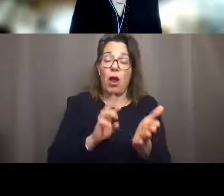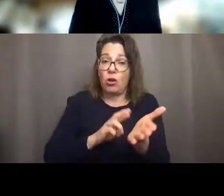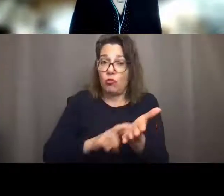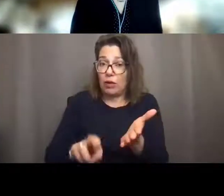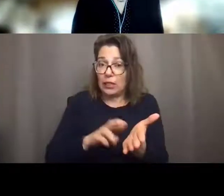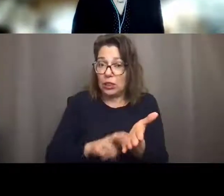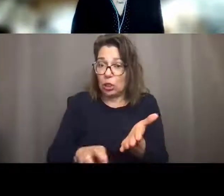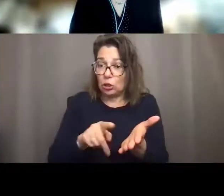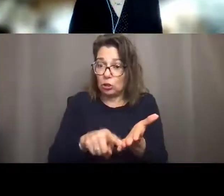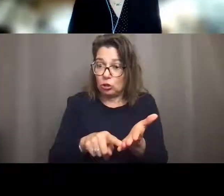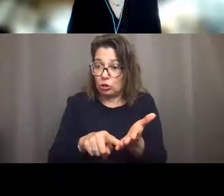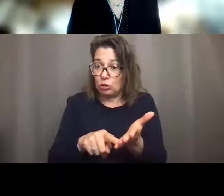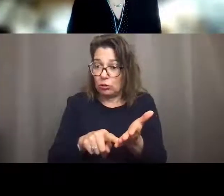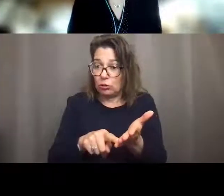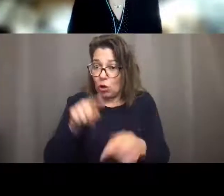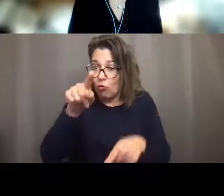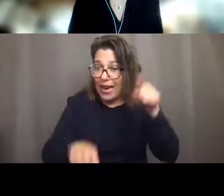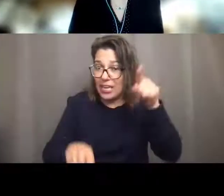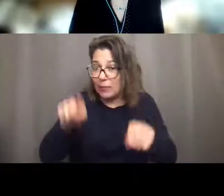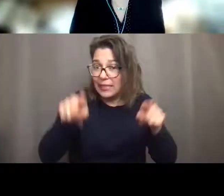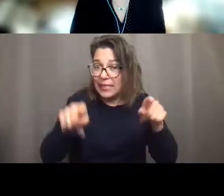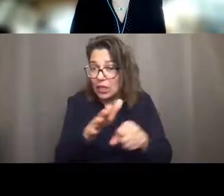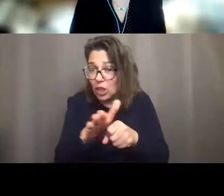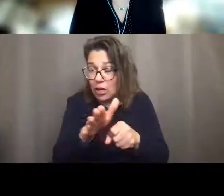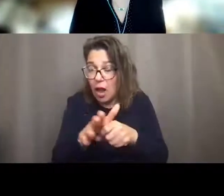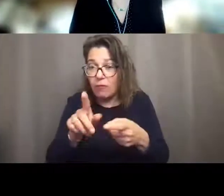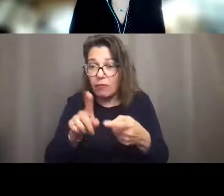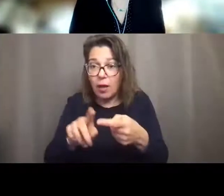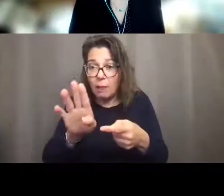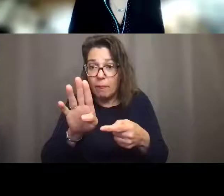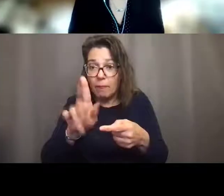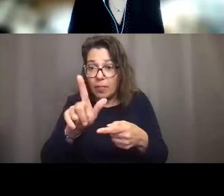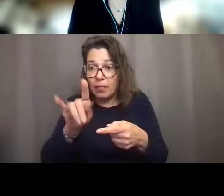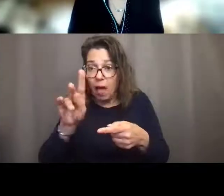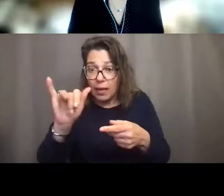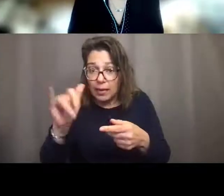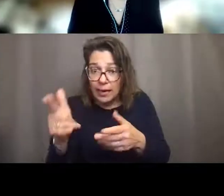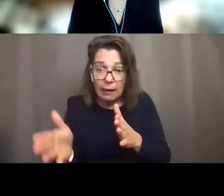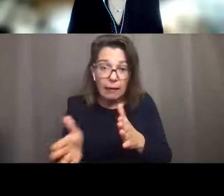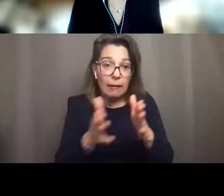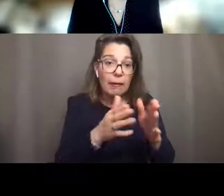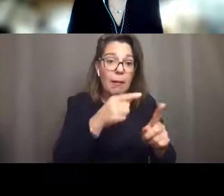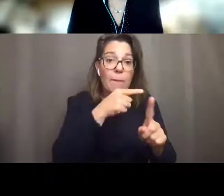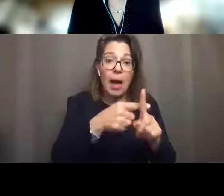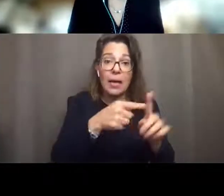whether they stated there was randomization or blinding. Did they use adequate positive or negative controls,